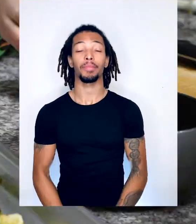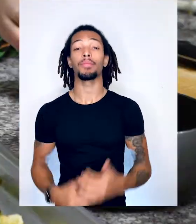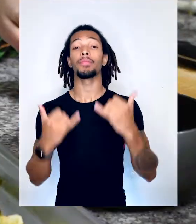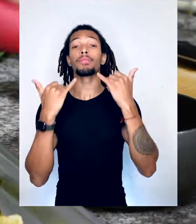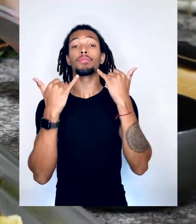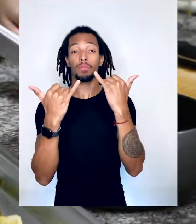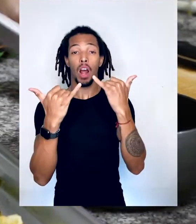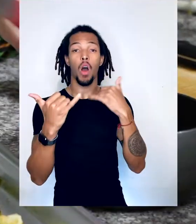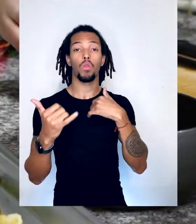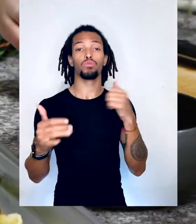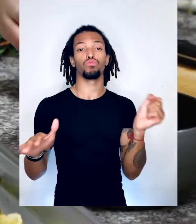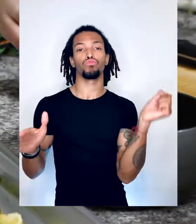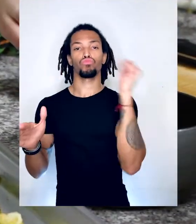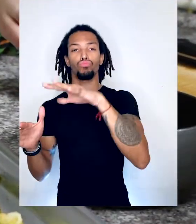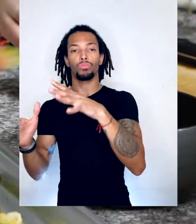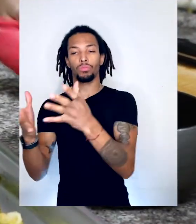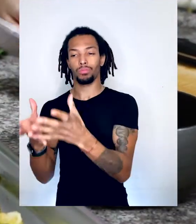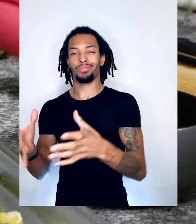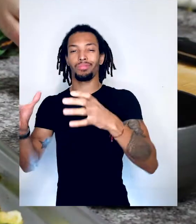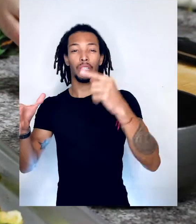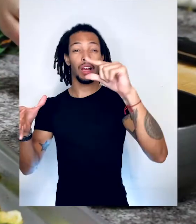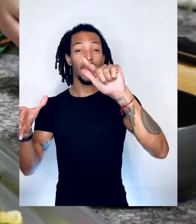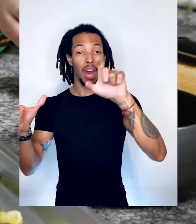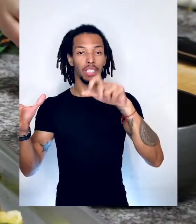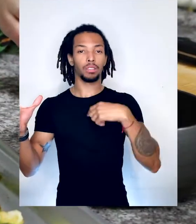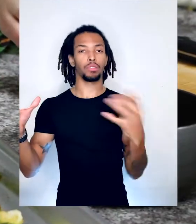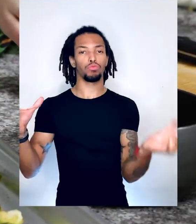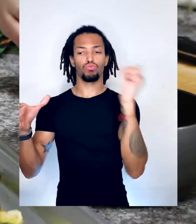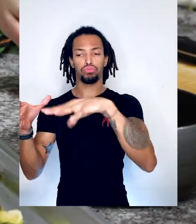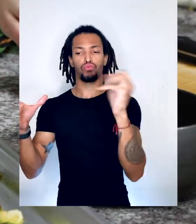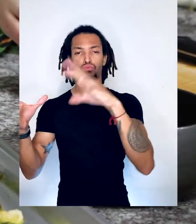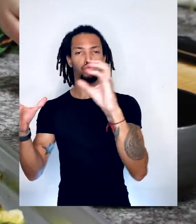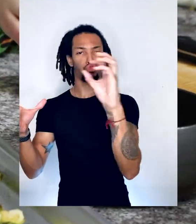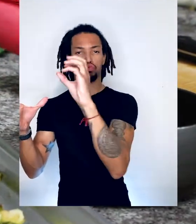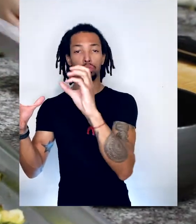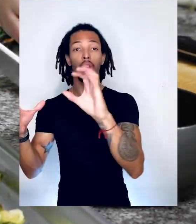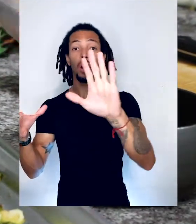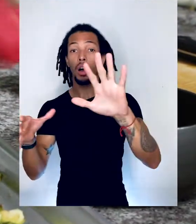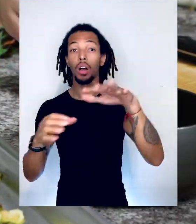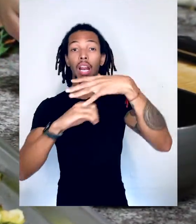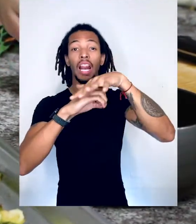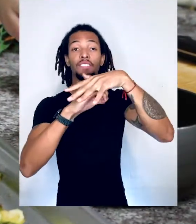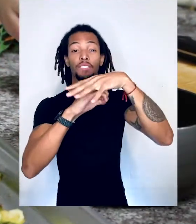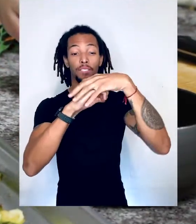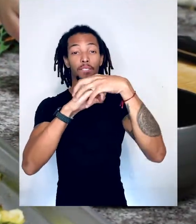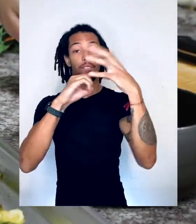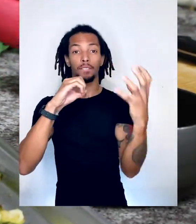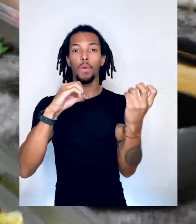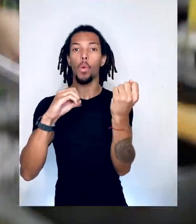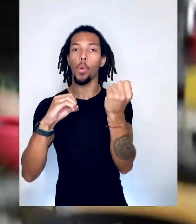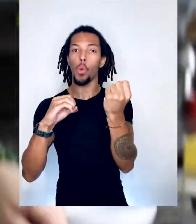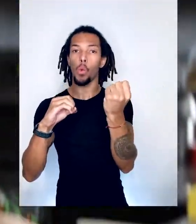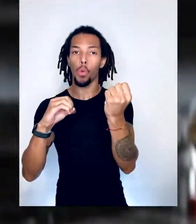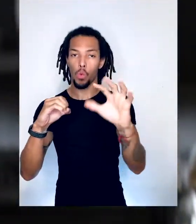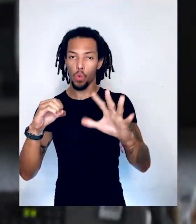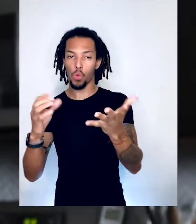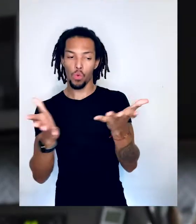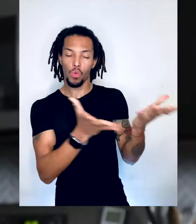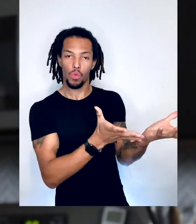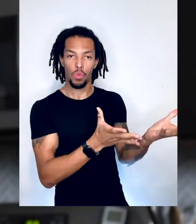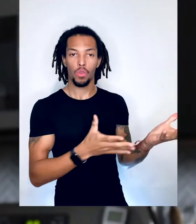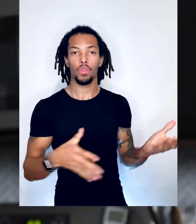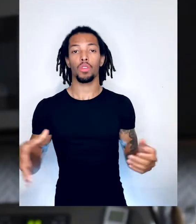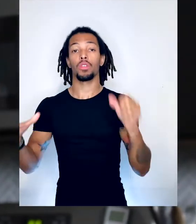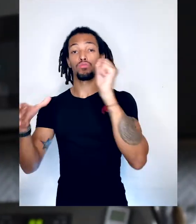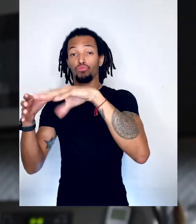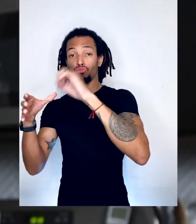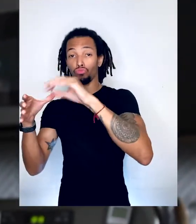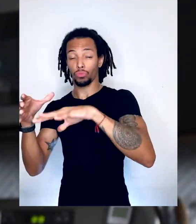Now I'm going to add my larger Brussels sprouts pieces to my glaze, but hold the leaves,